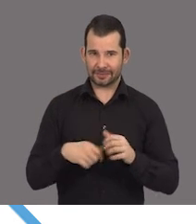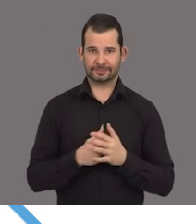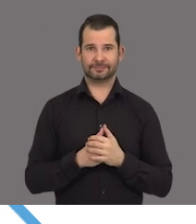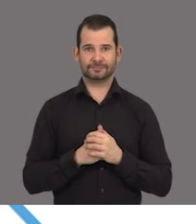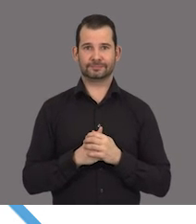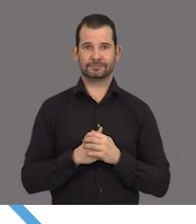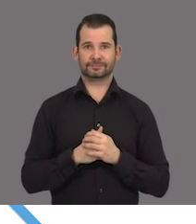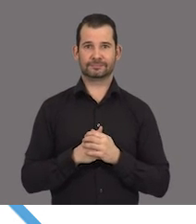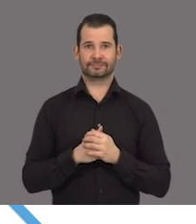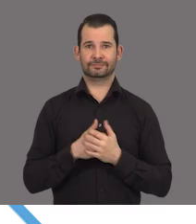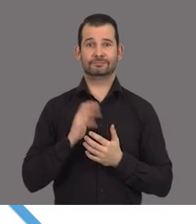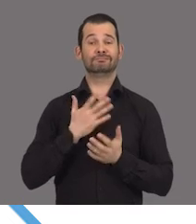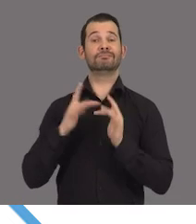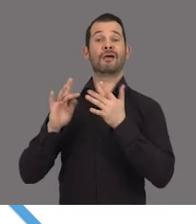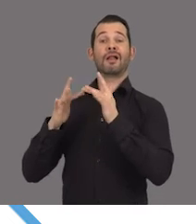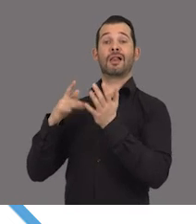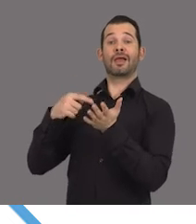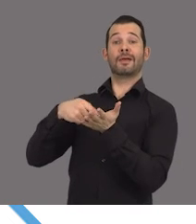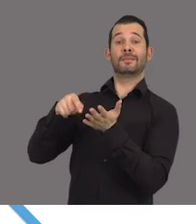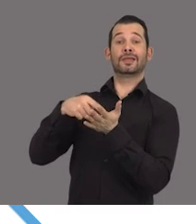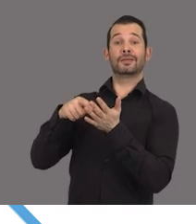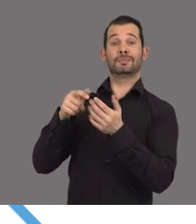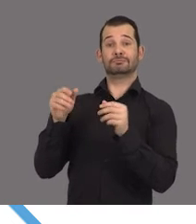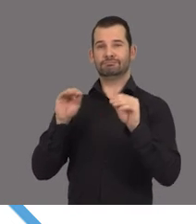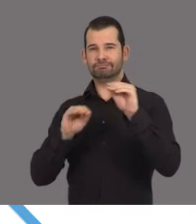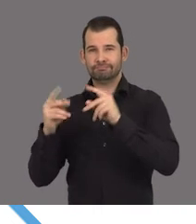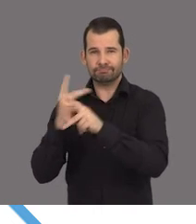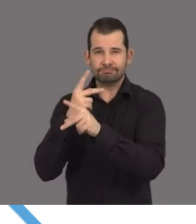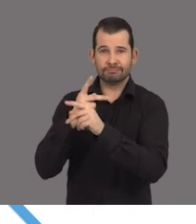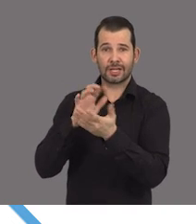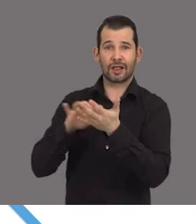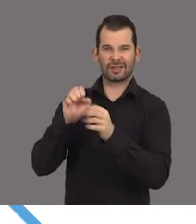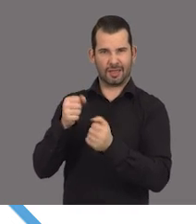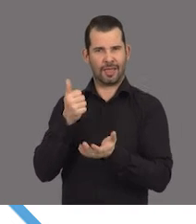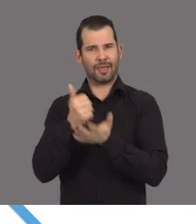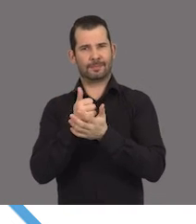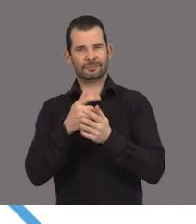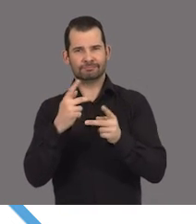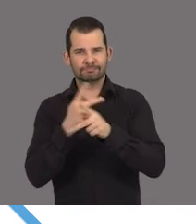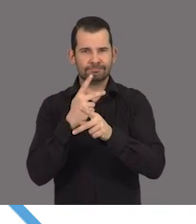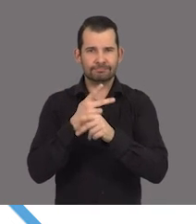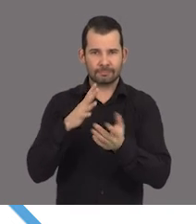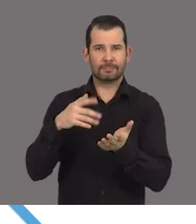Our online payment arrangement calculator can help you come up with a payment arrangement plan.